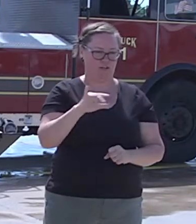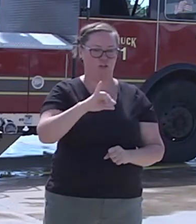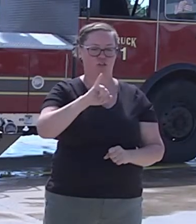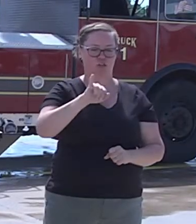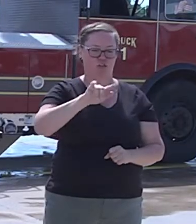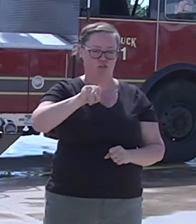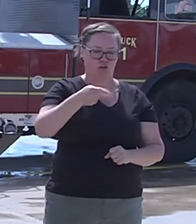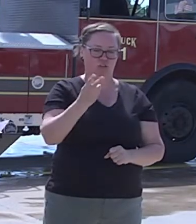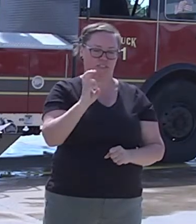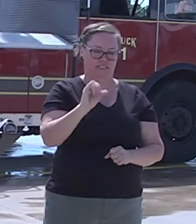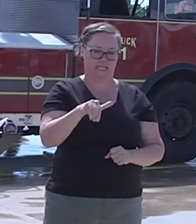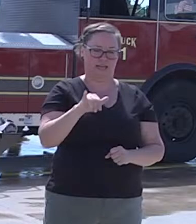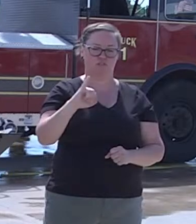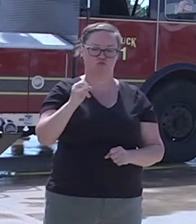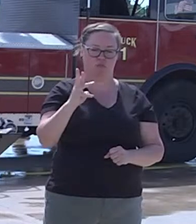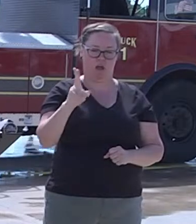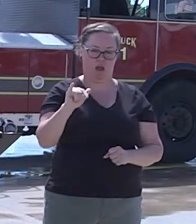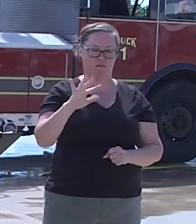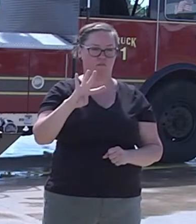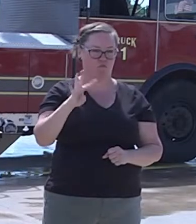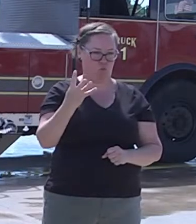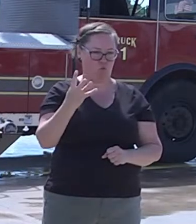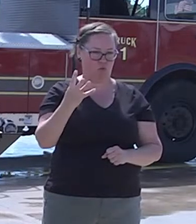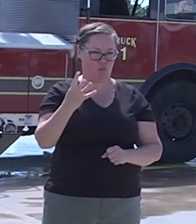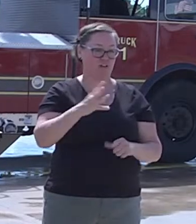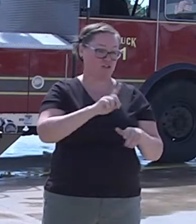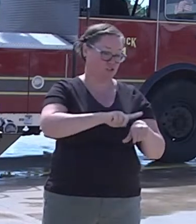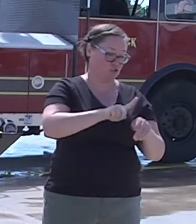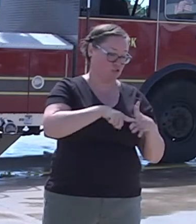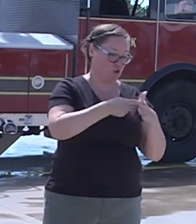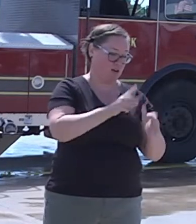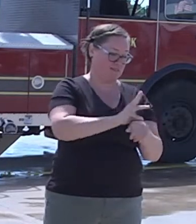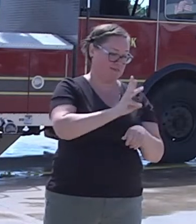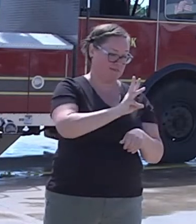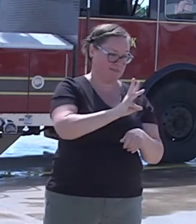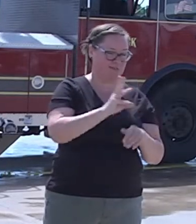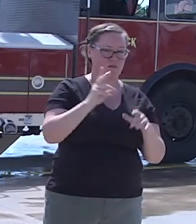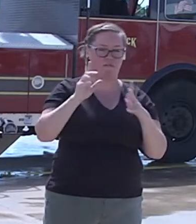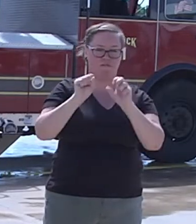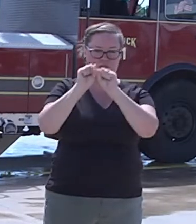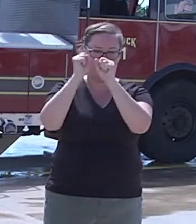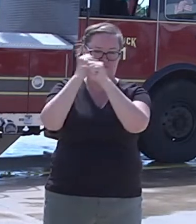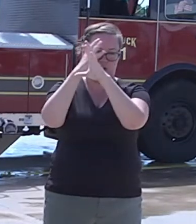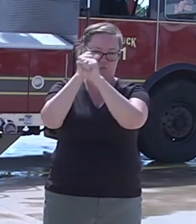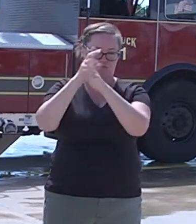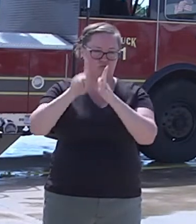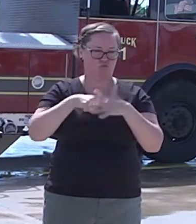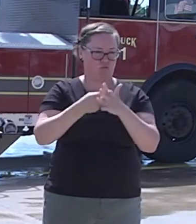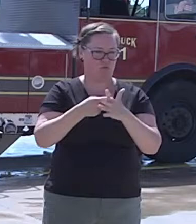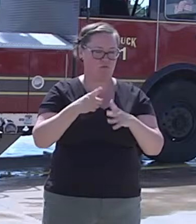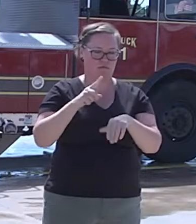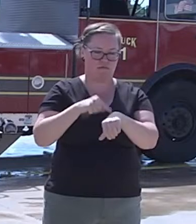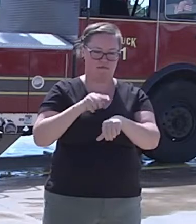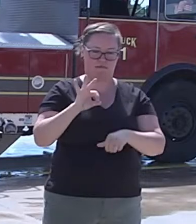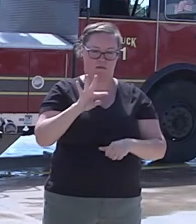fireworks starting at 9:40 p.m. and if you plan on traveling this 4th of July you may notice